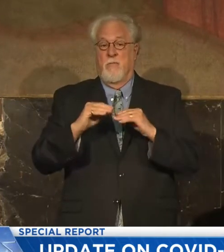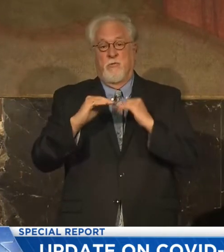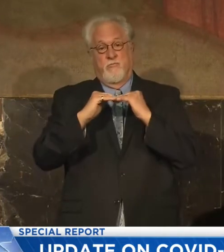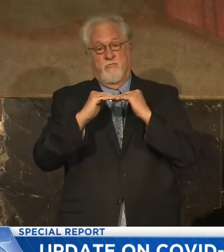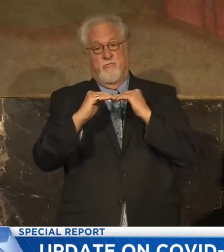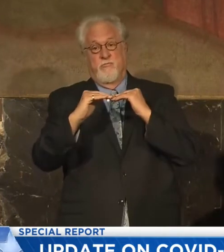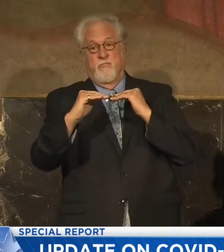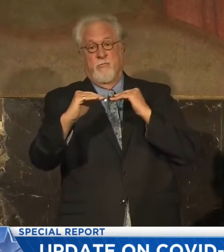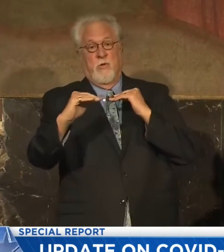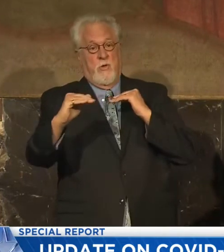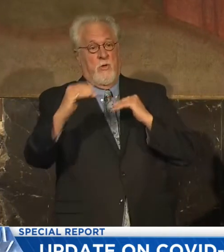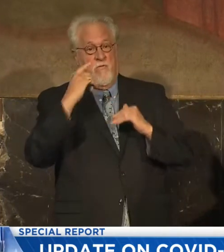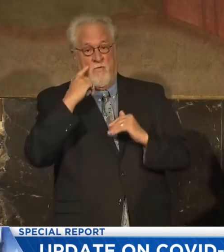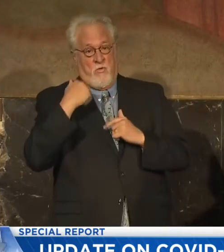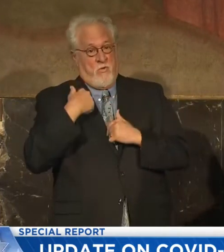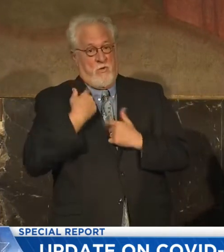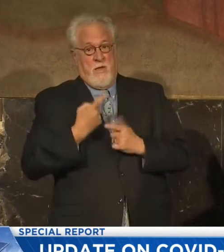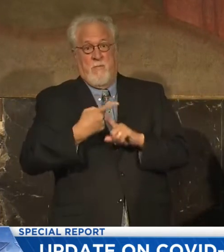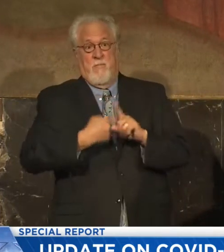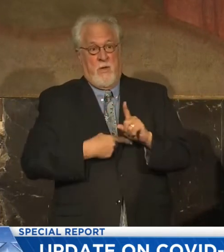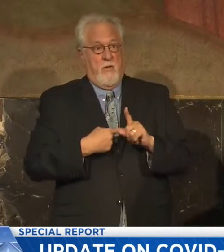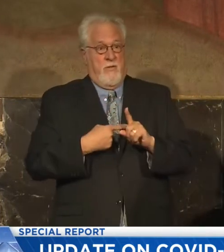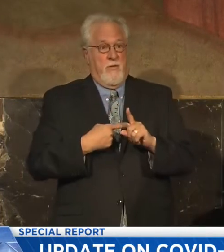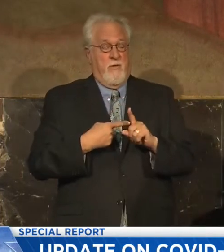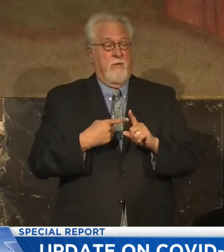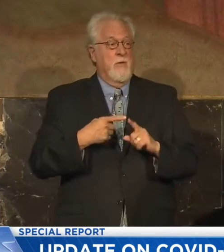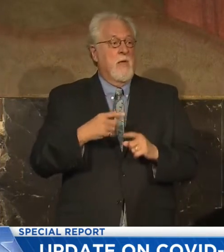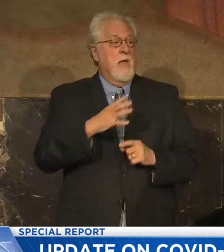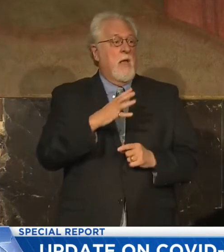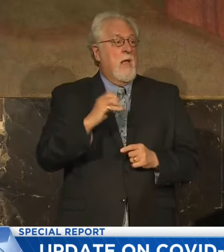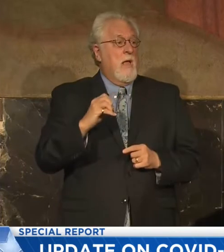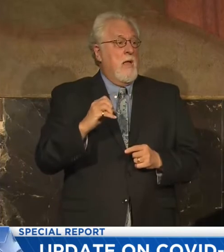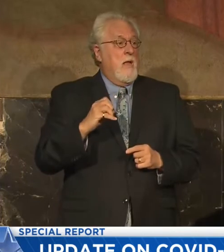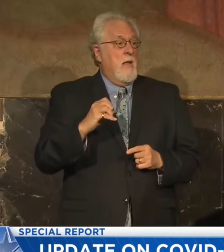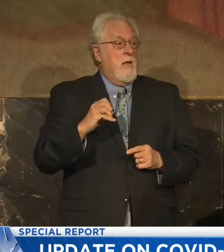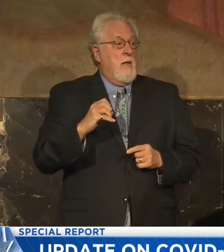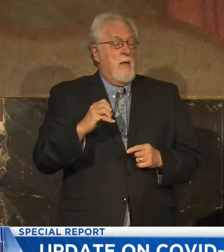THAT LEAVES US ABOUT 10,000 ACTIVE COVID-19 CASES BASED ON TESTS.